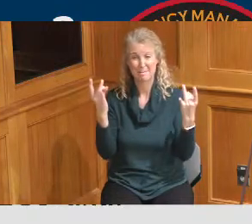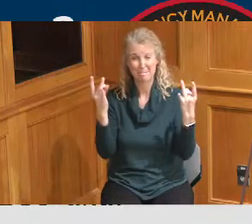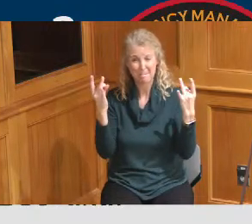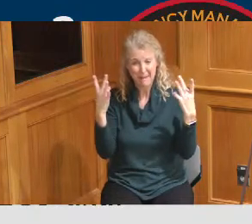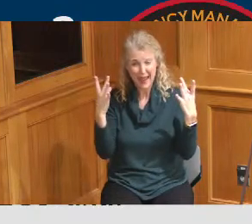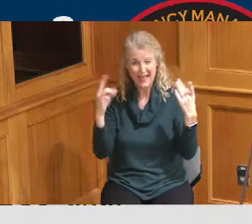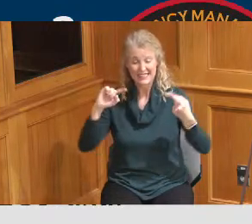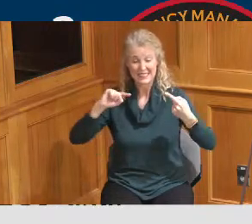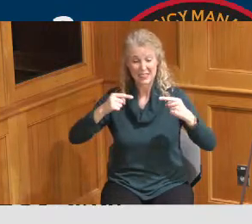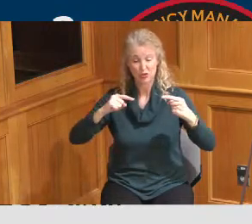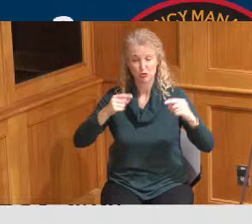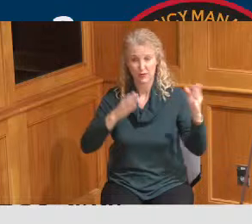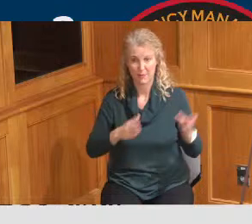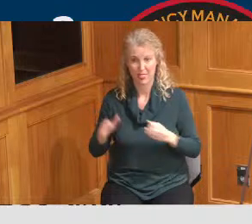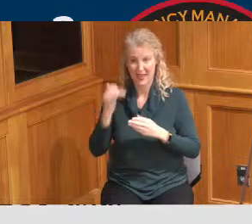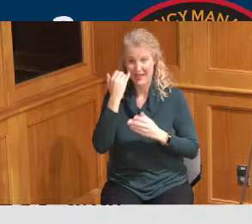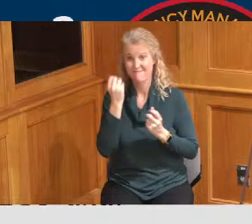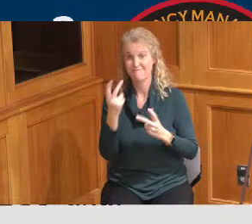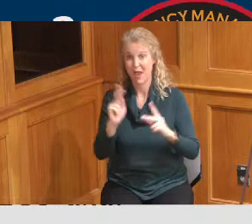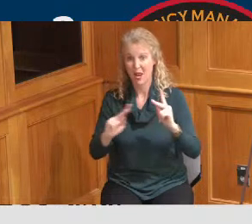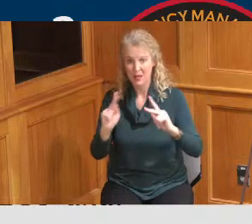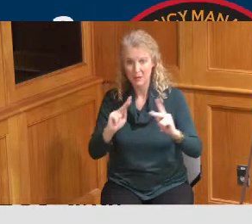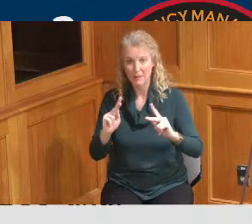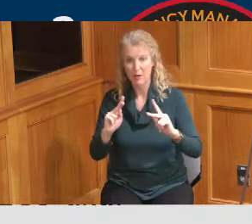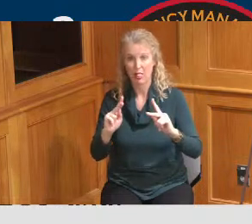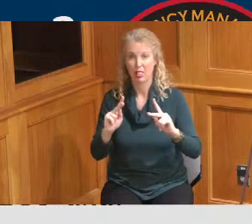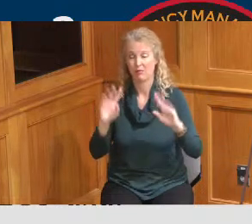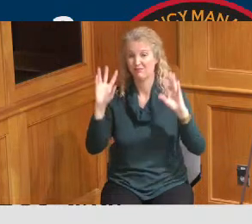and how we're going to respond to that get enough ambulances all that kind of stuff the